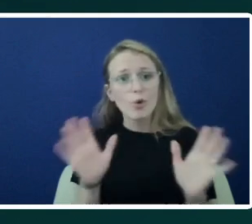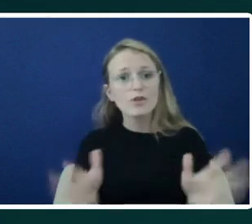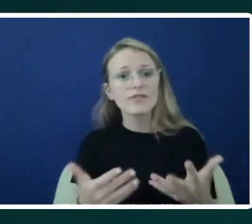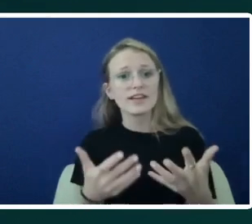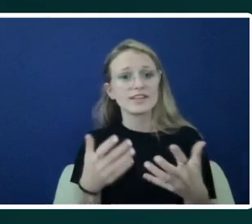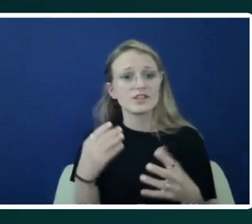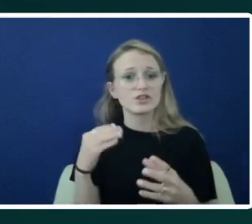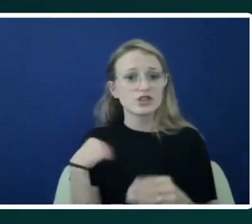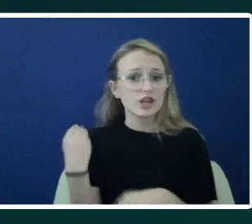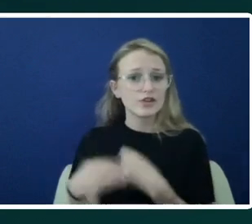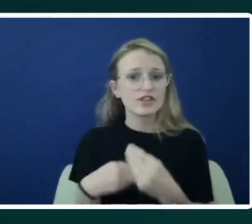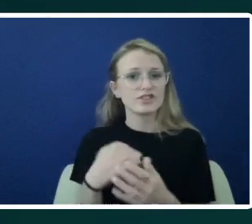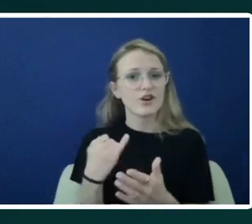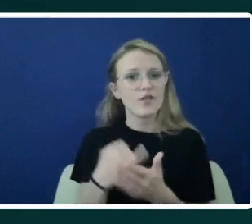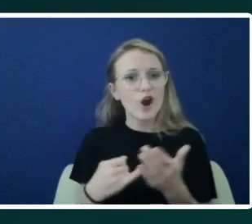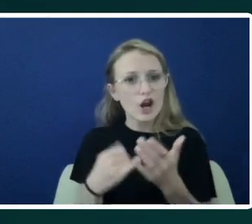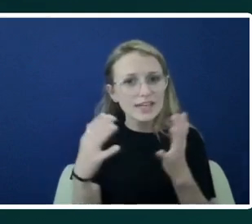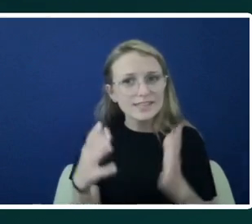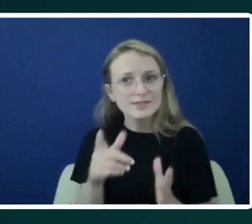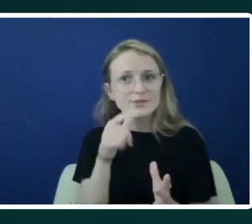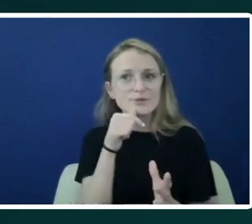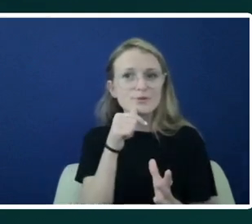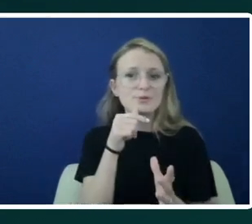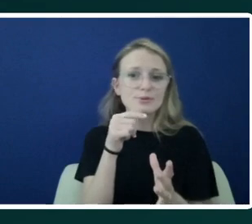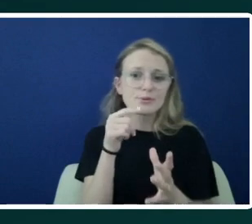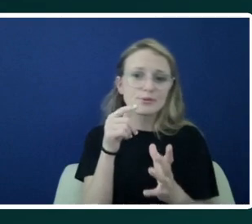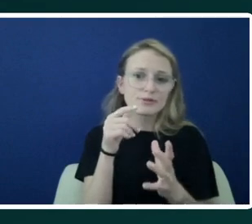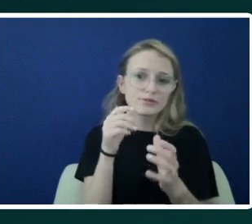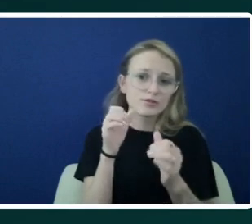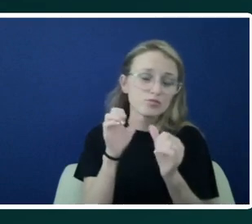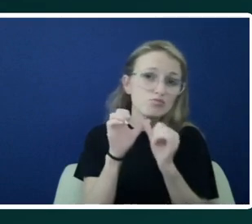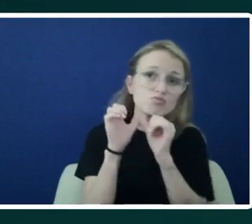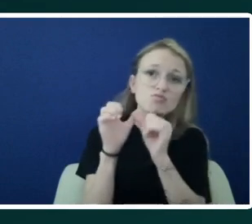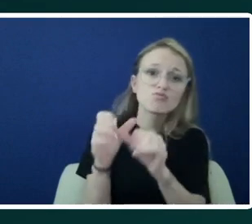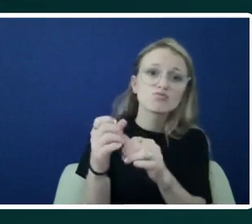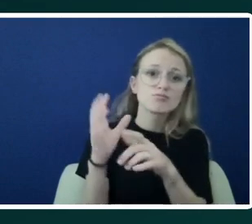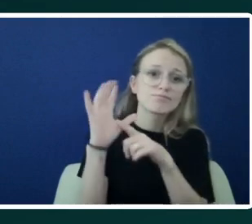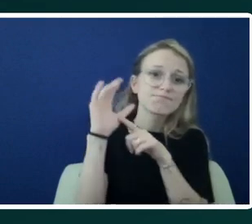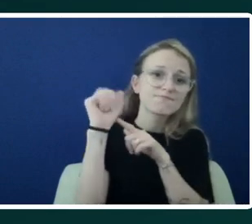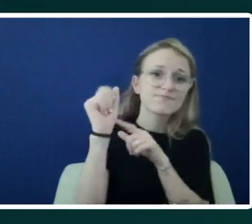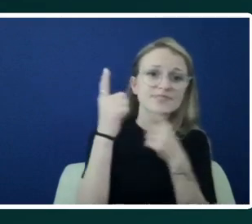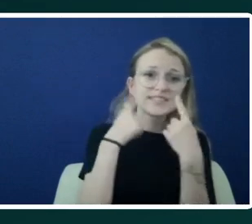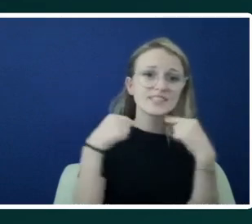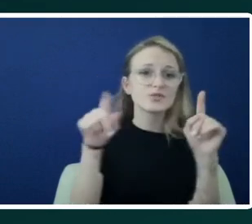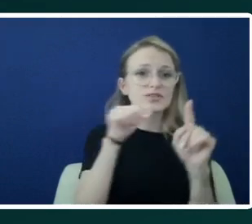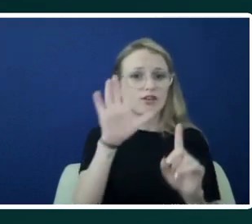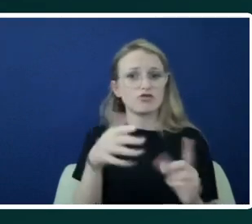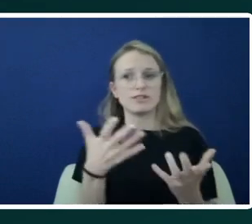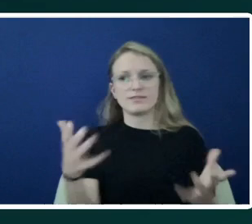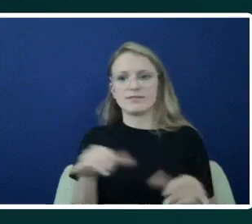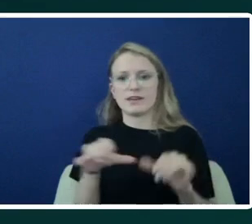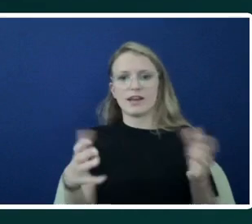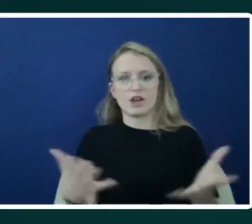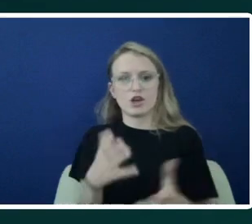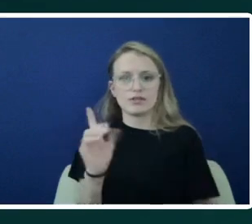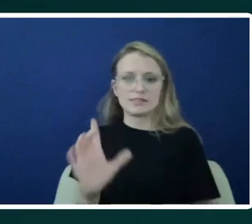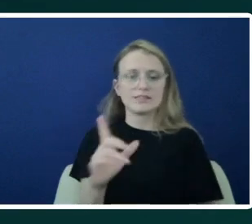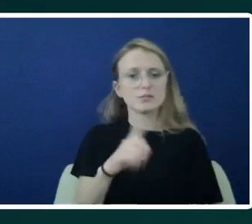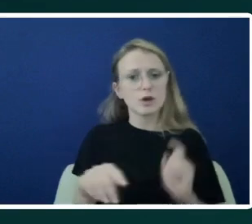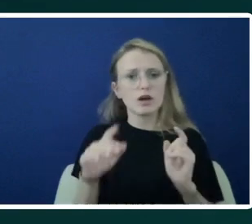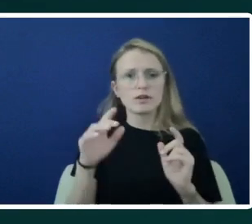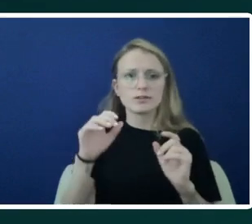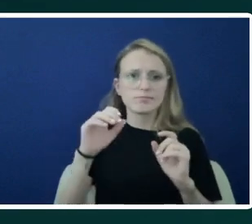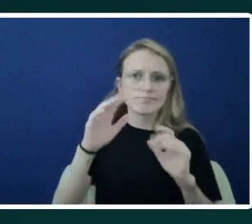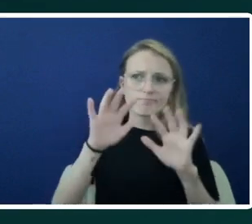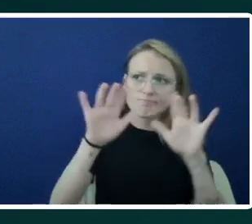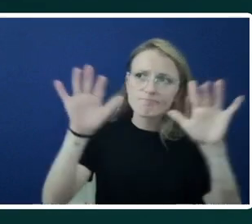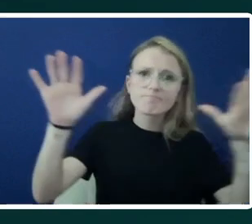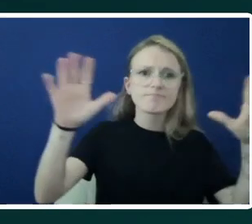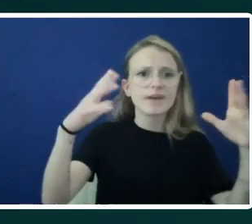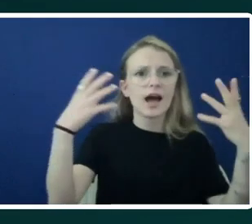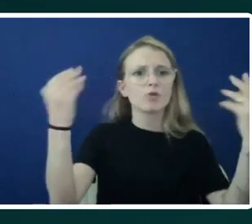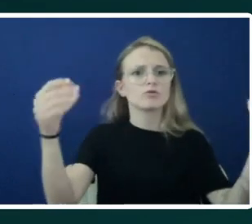artists who went on to do really incredible things, not just in Washington but far beyond.